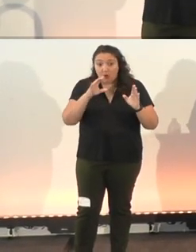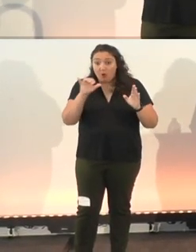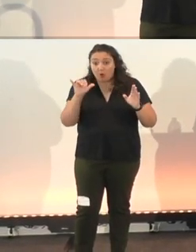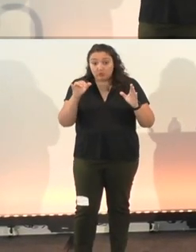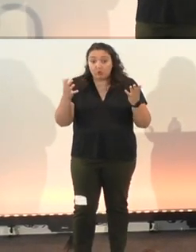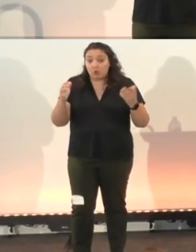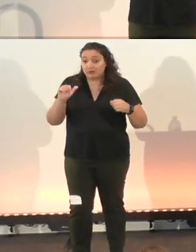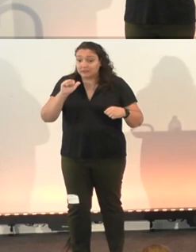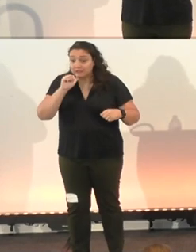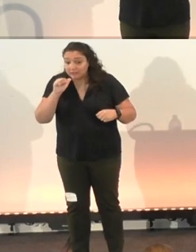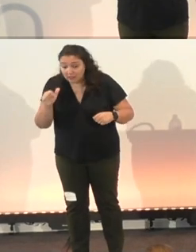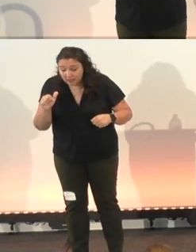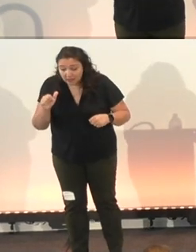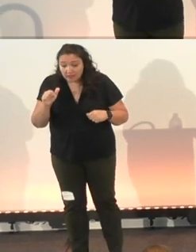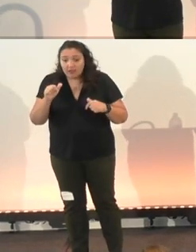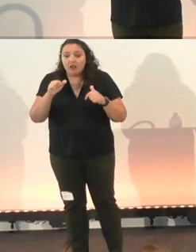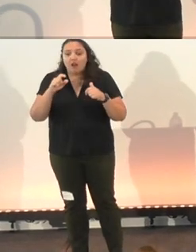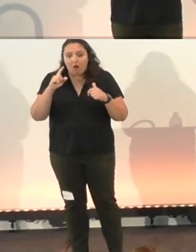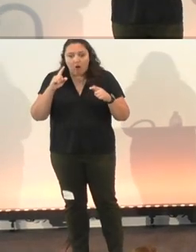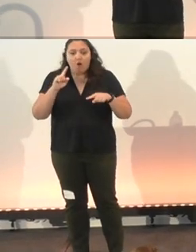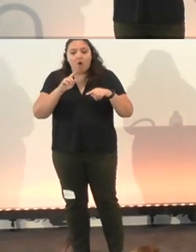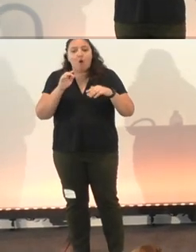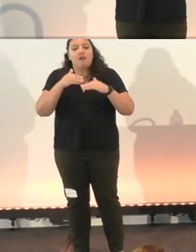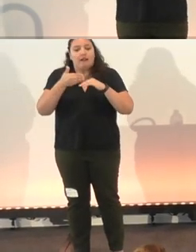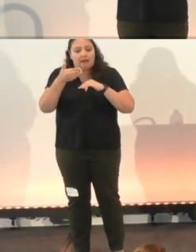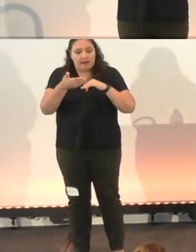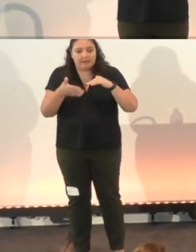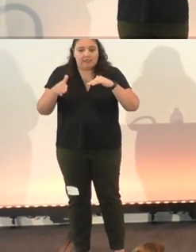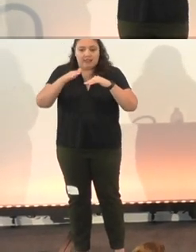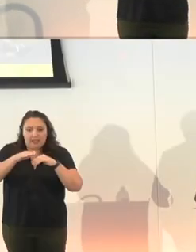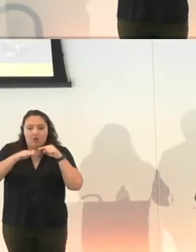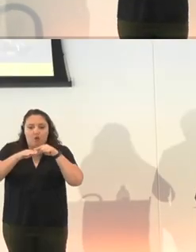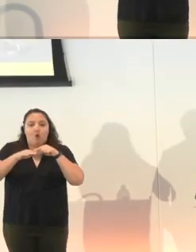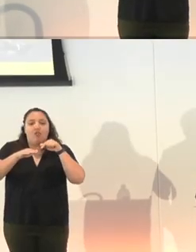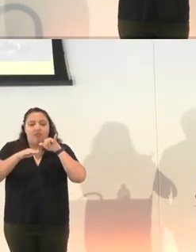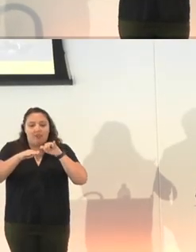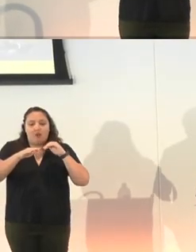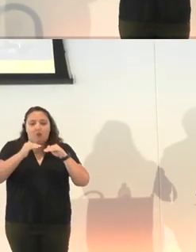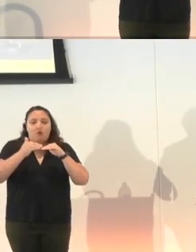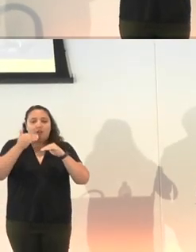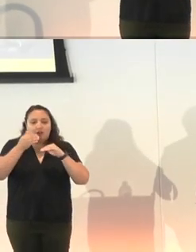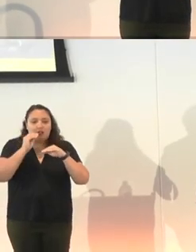it is to get the next layer right, to inform the next set of decisions in an even better way.